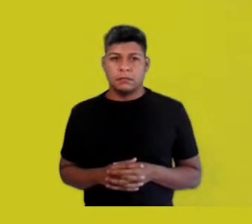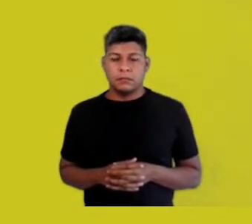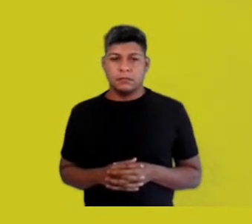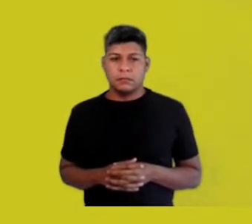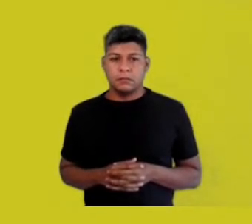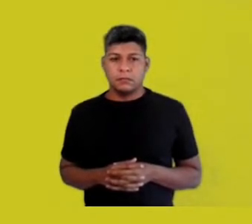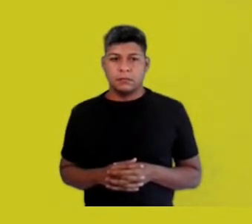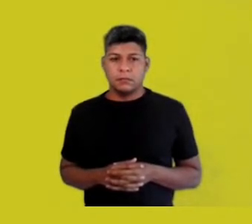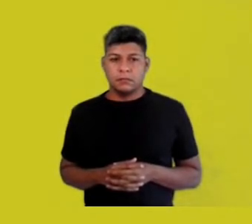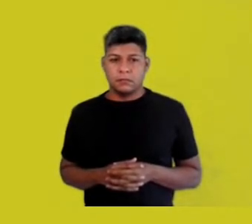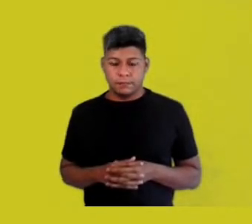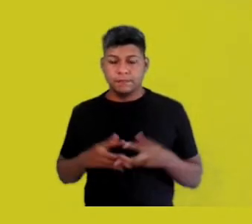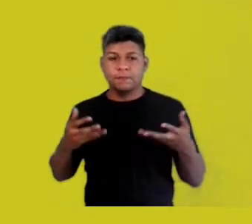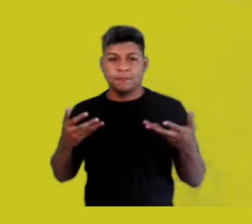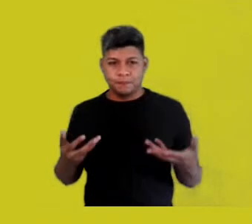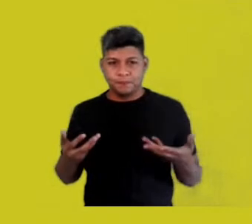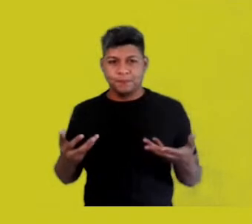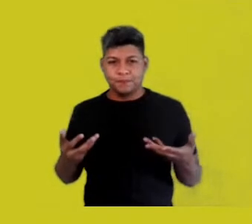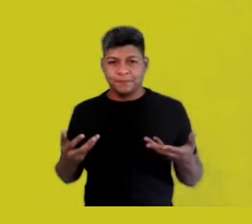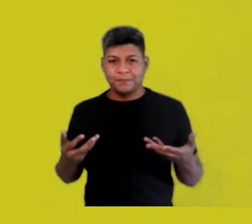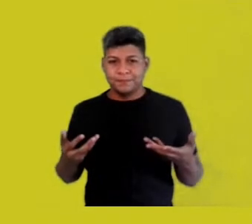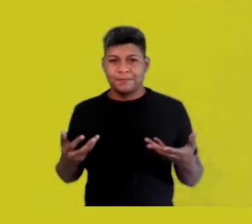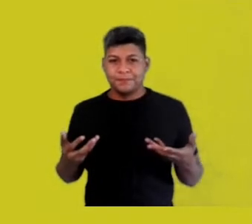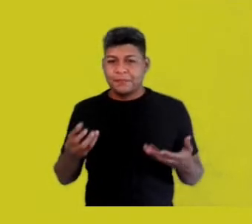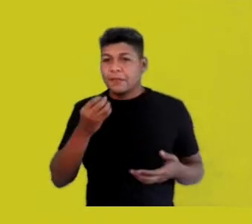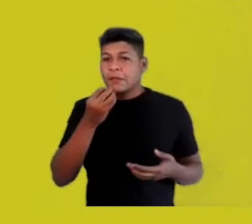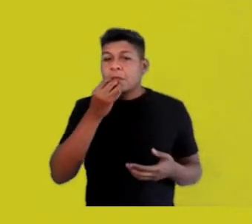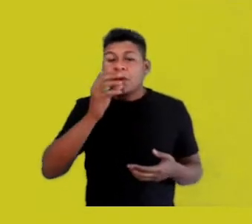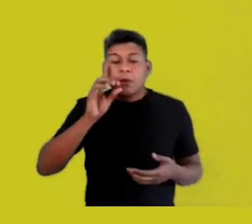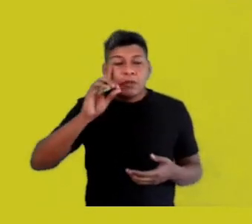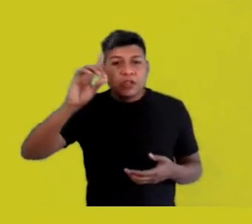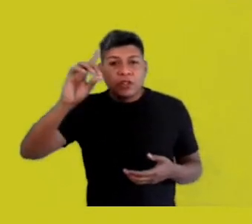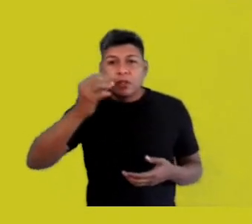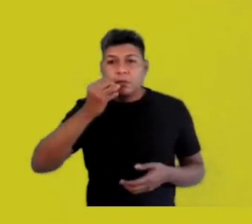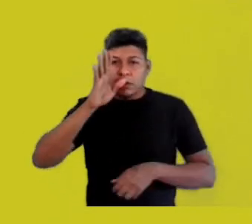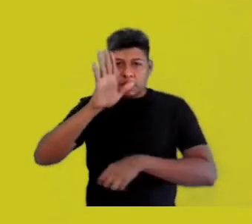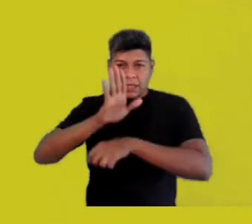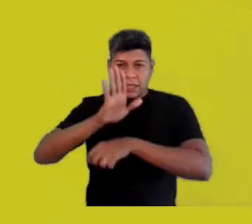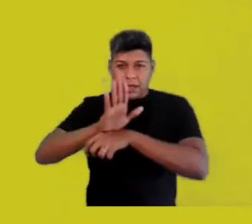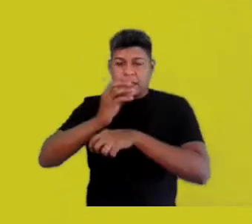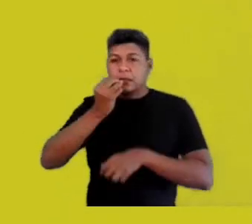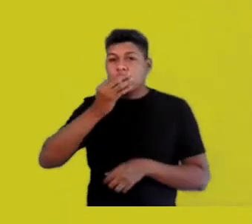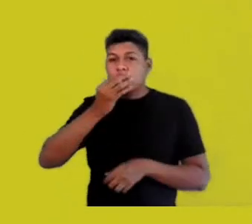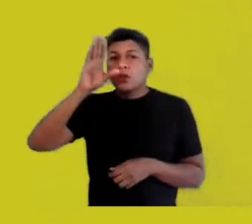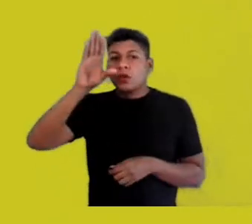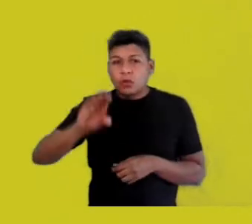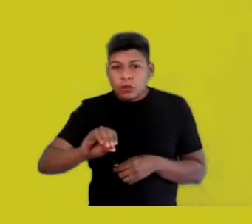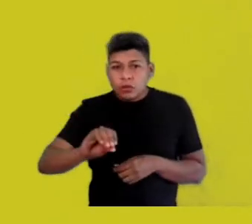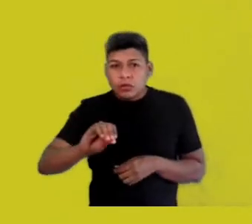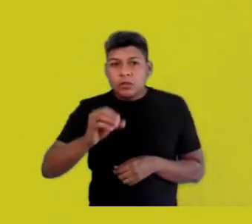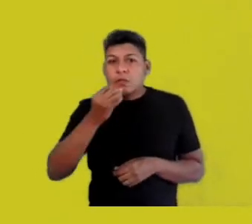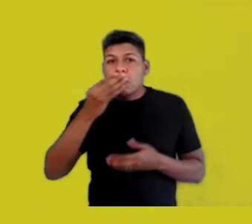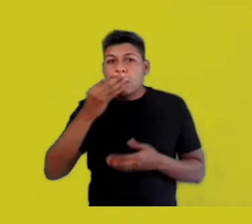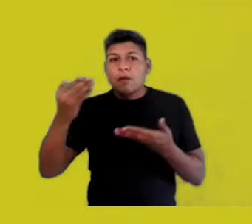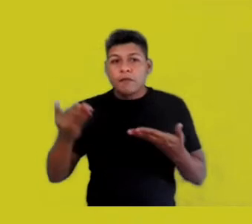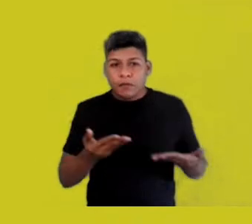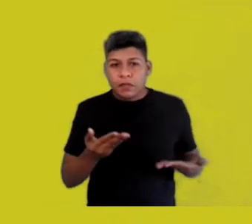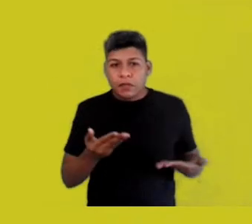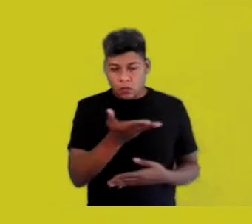Very well, good morning, good afternoon, good evening, and welcome, everyone,